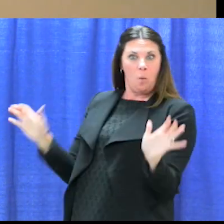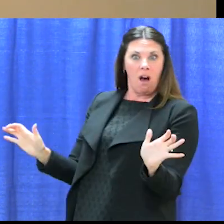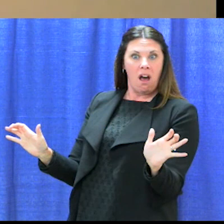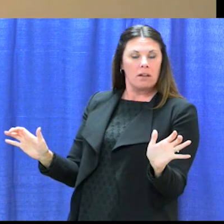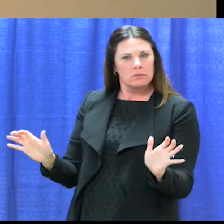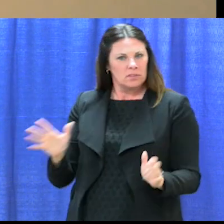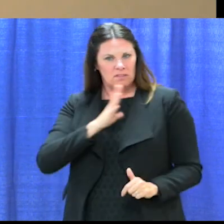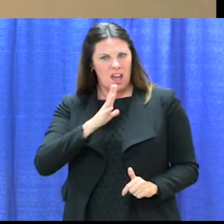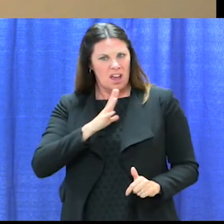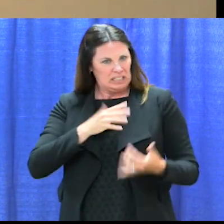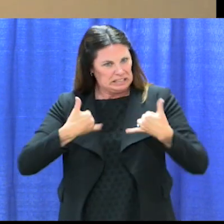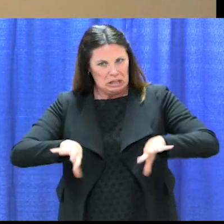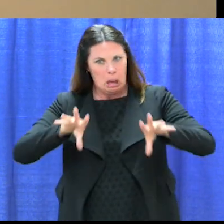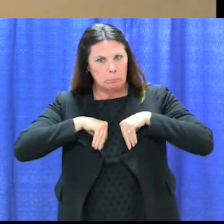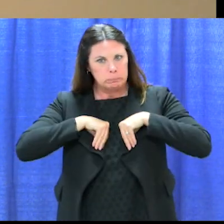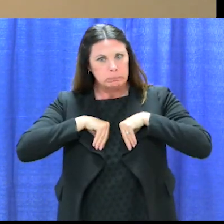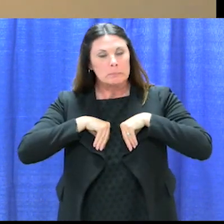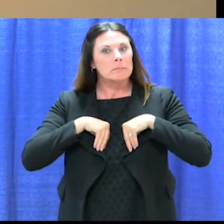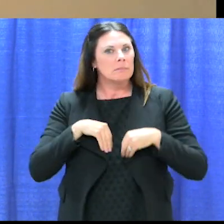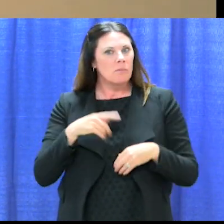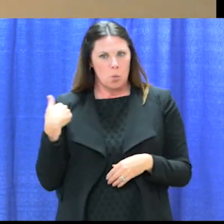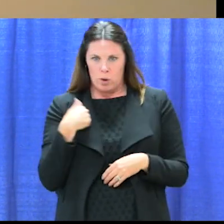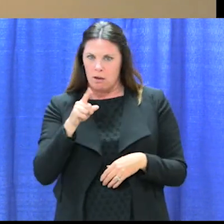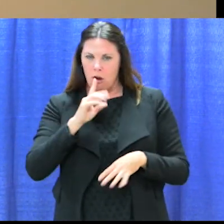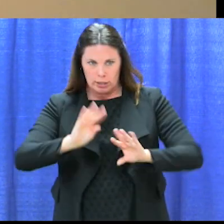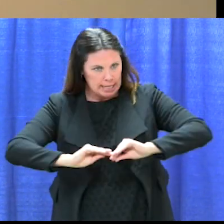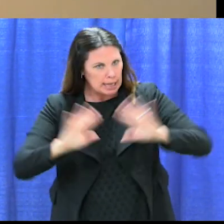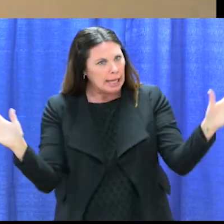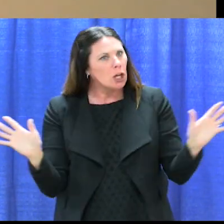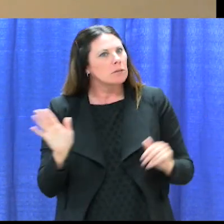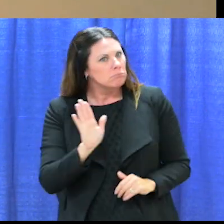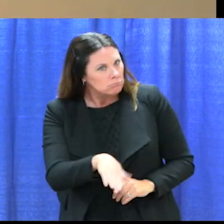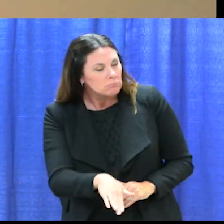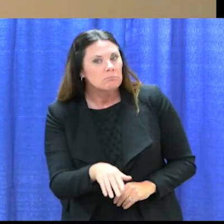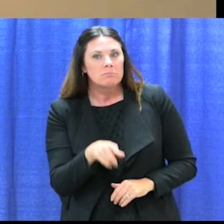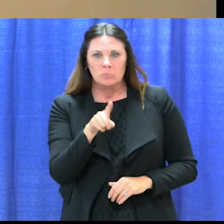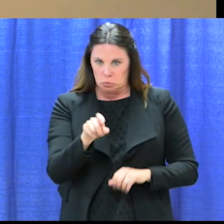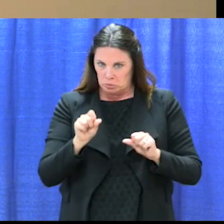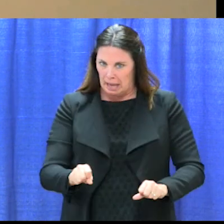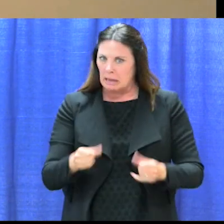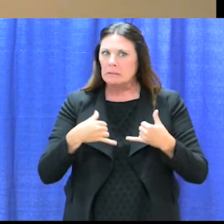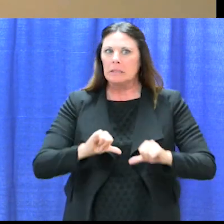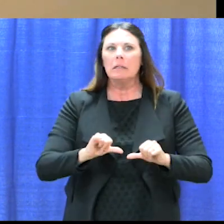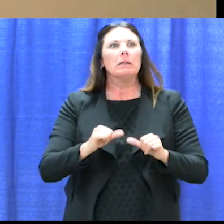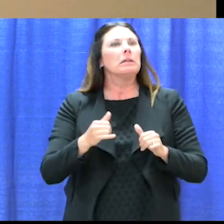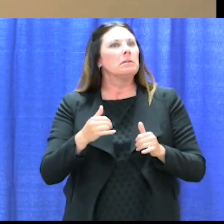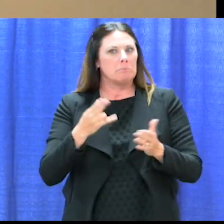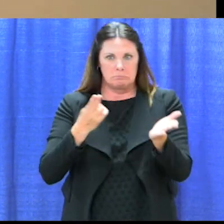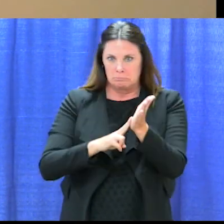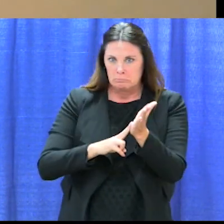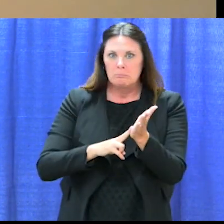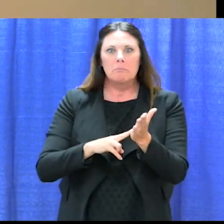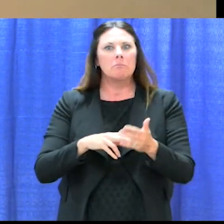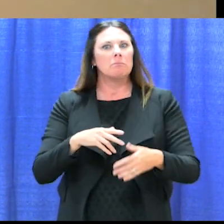We make it very clear drop during our application process that you can supply a quite extensive